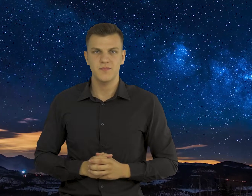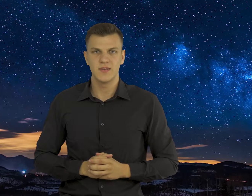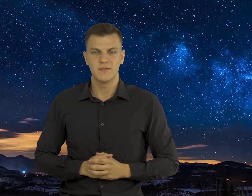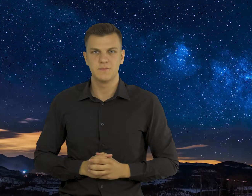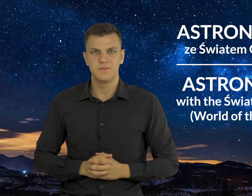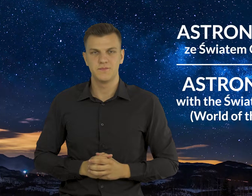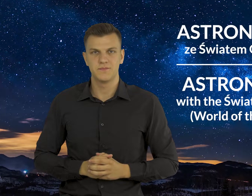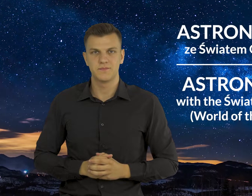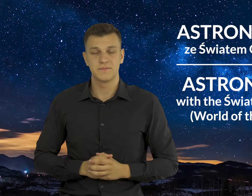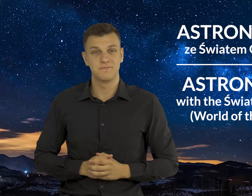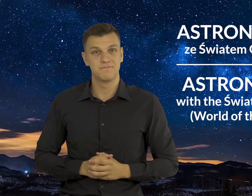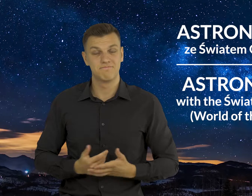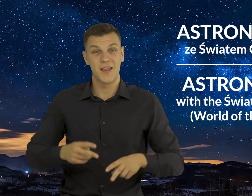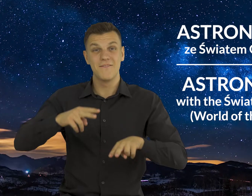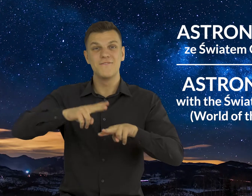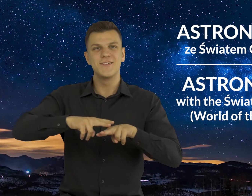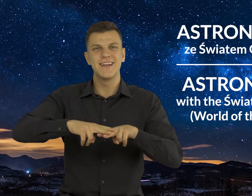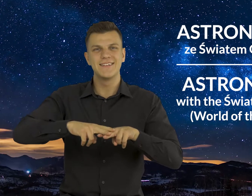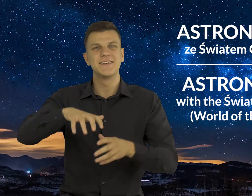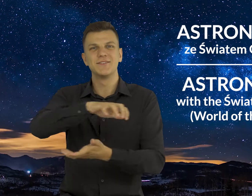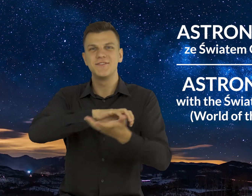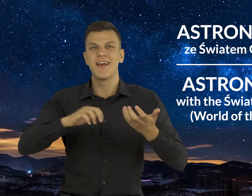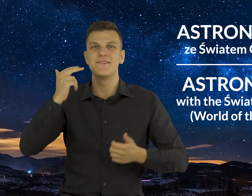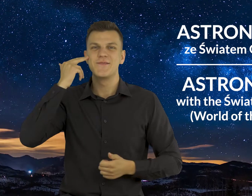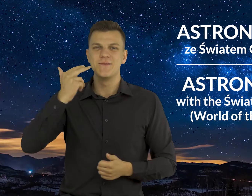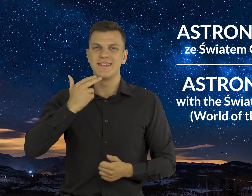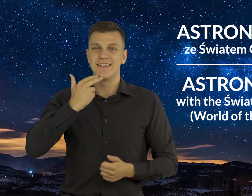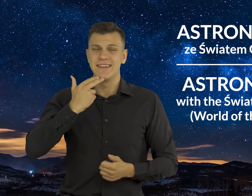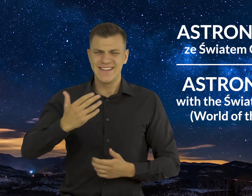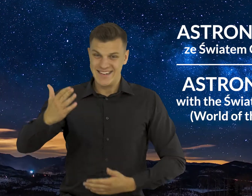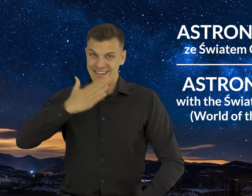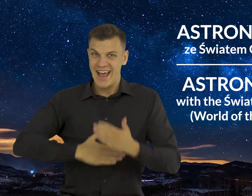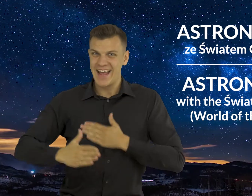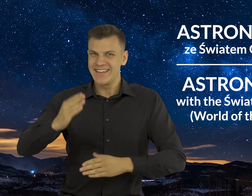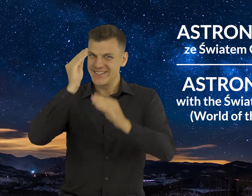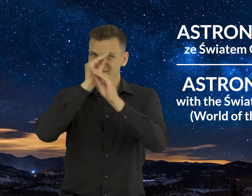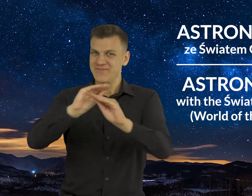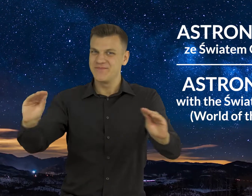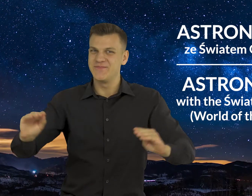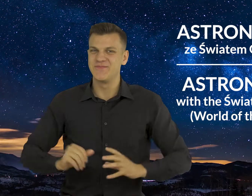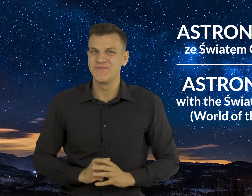That is why we are happy to announce